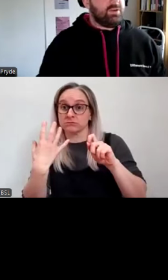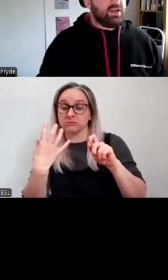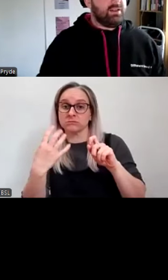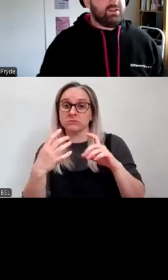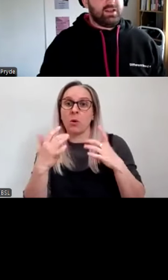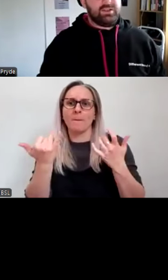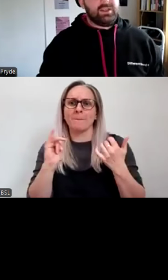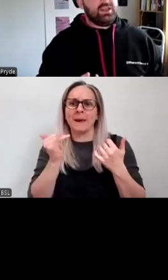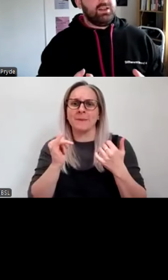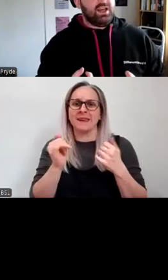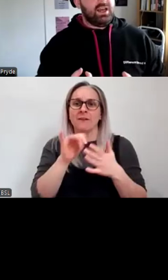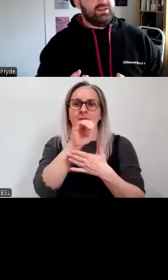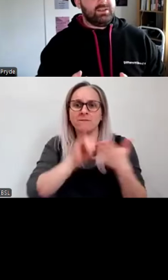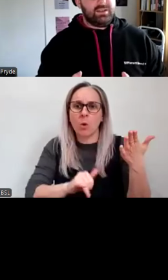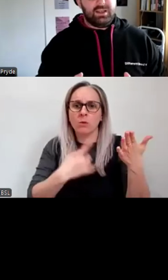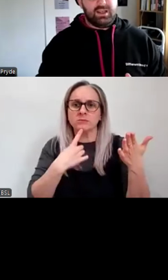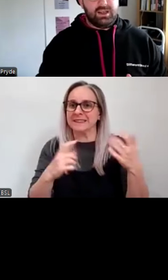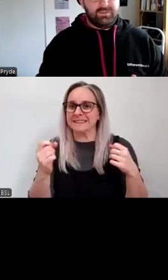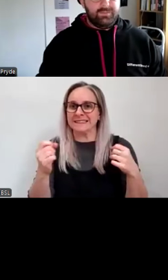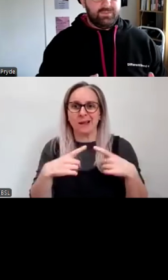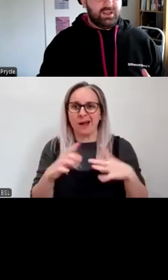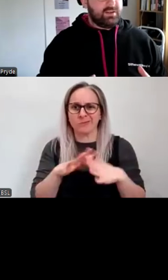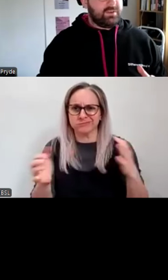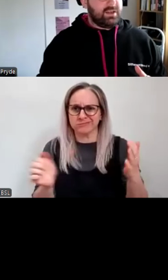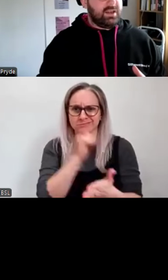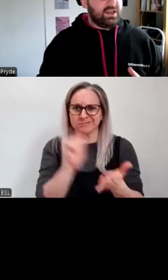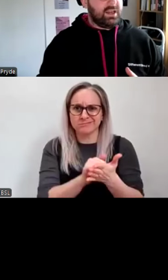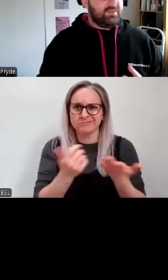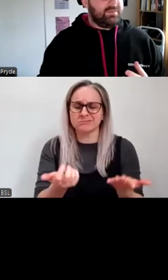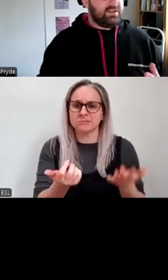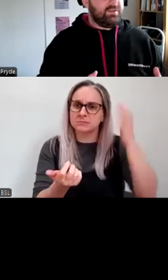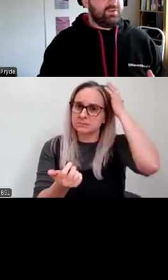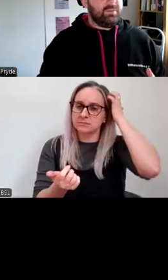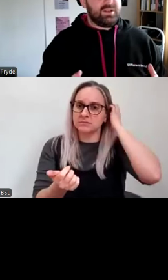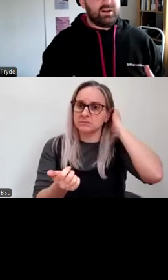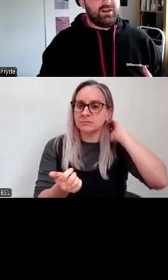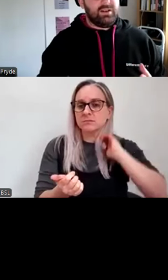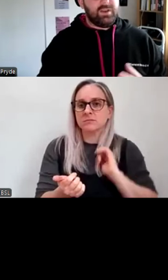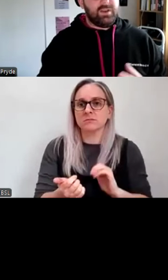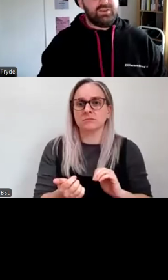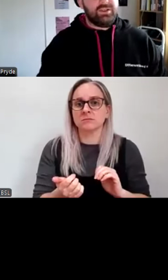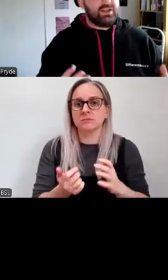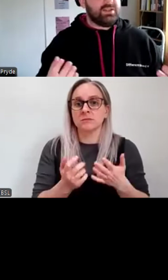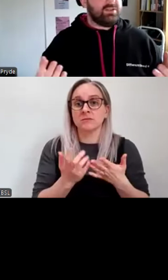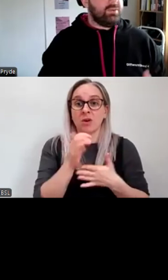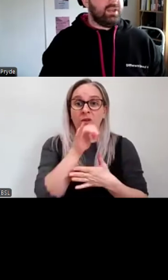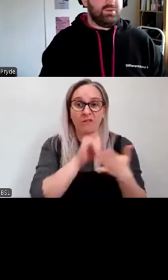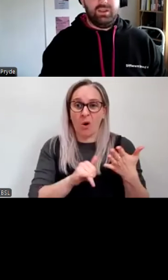formatted correctly and forms are invalid or tickets are sold out.